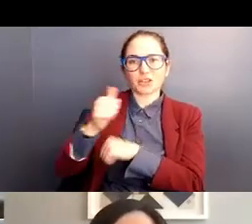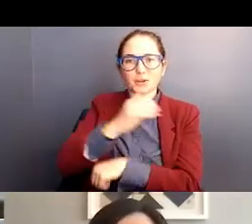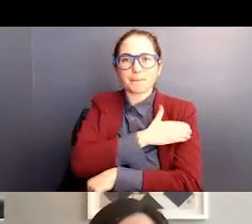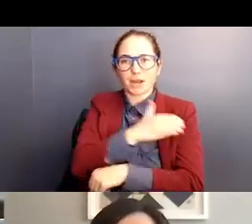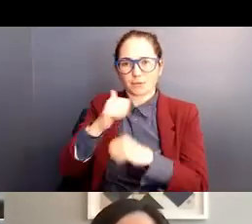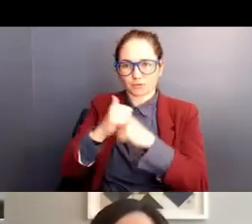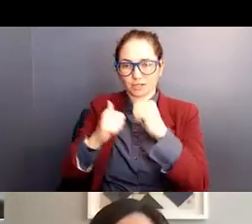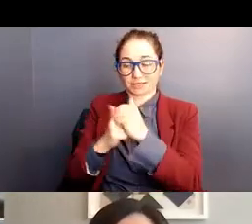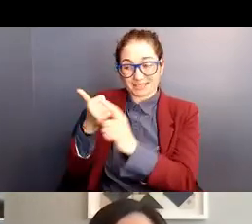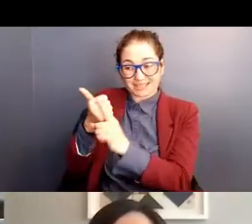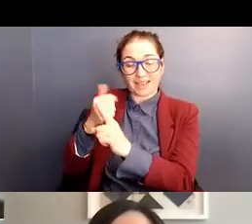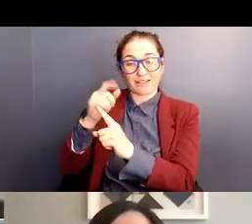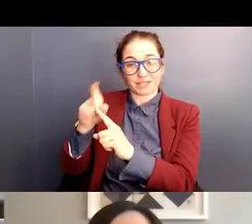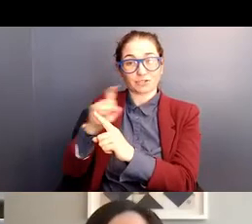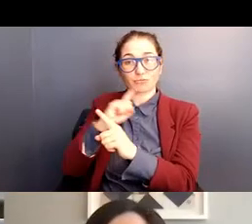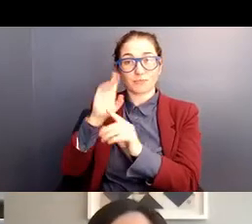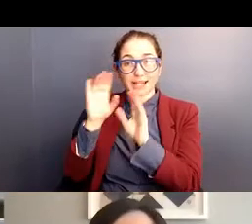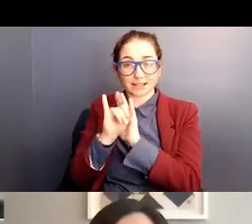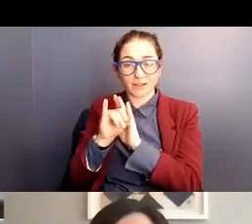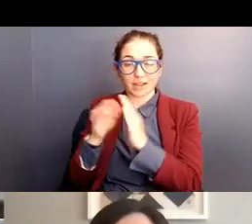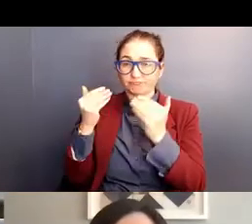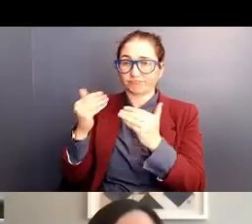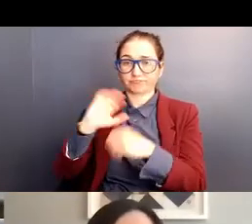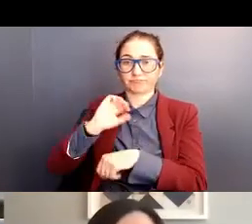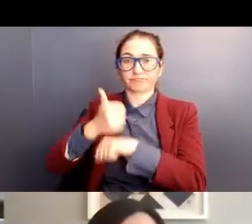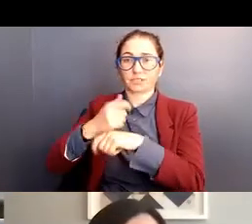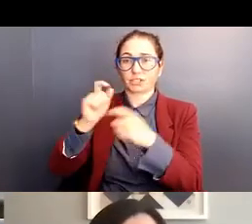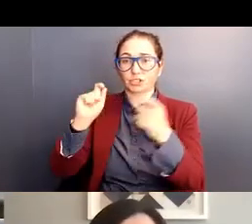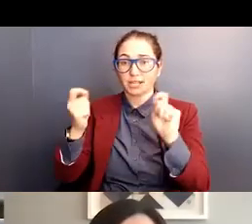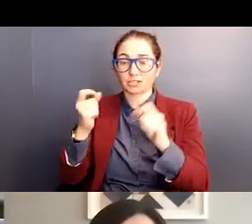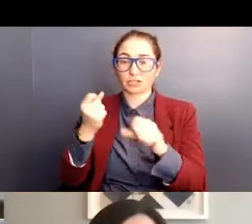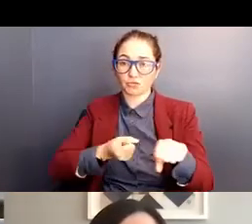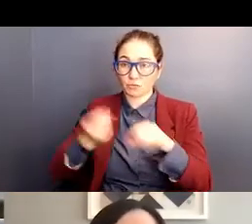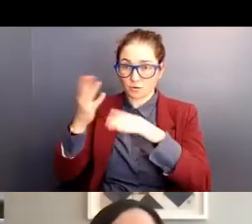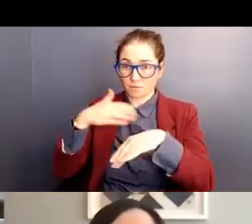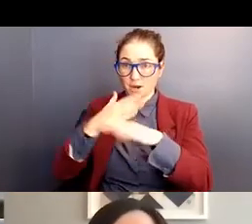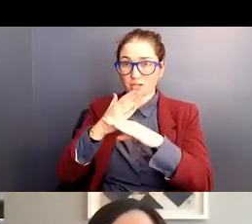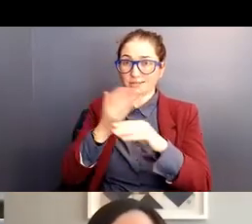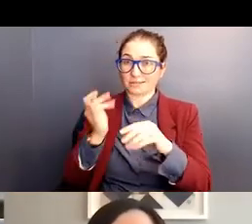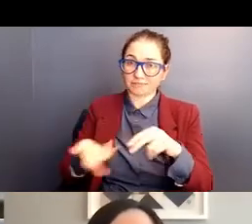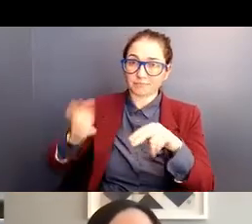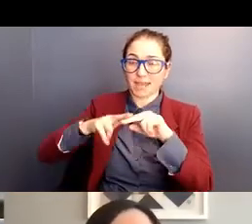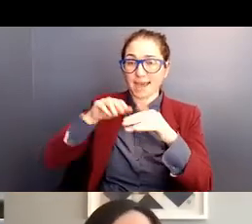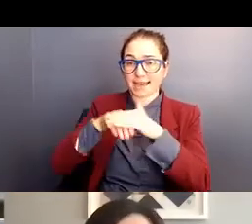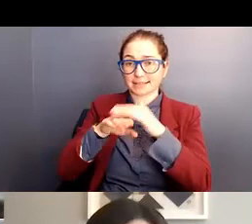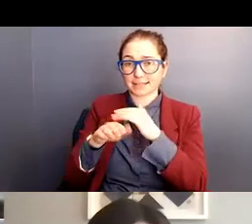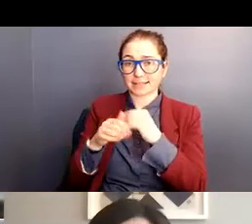and implement constructive changes to remove barriers. And increase access. So they're saying disability is a systemic